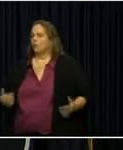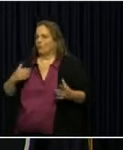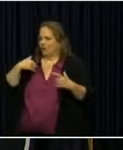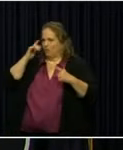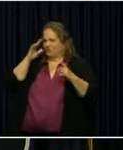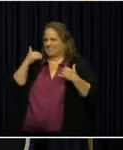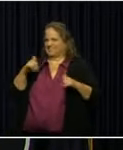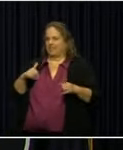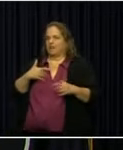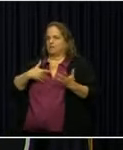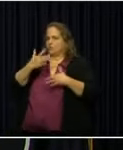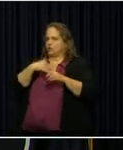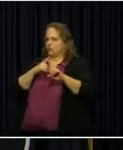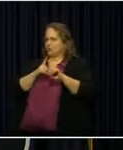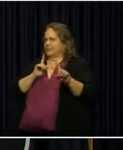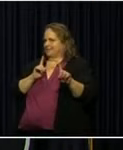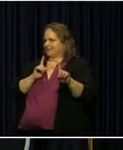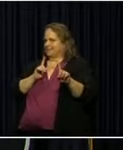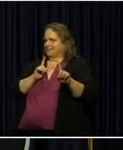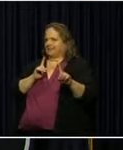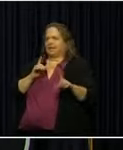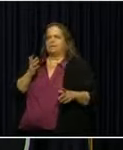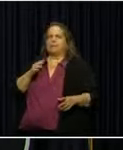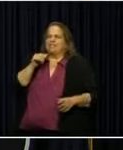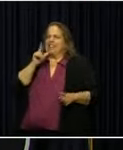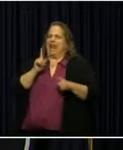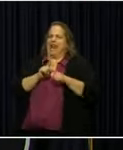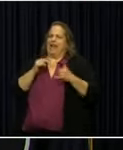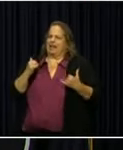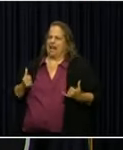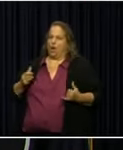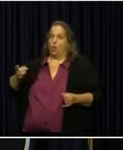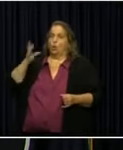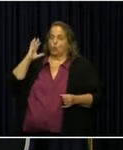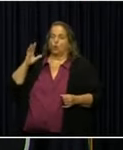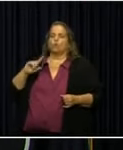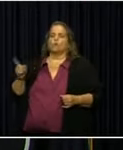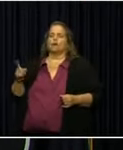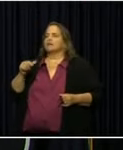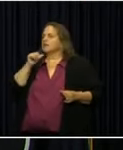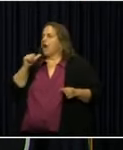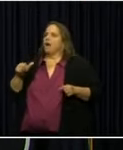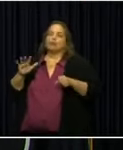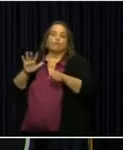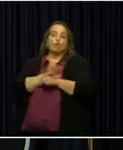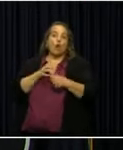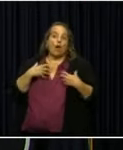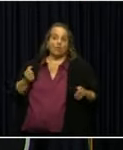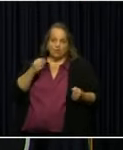I'M GLAD TO HAVE A COMMISSIONER PUBLIC HEALTH THAT IS BEEN PATIENT WITH ME AND HAS HELPED TEACH AND GUIDE ME.